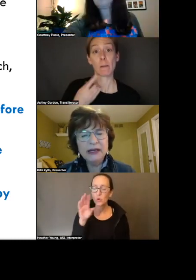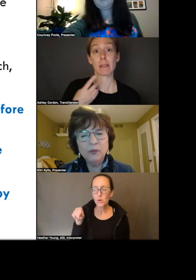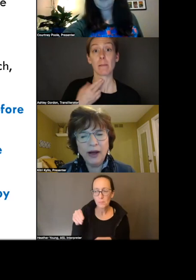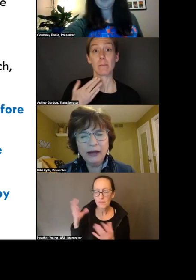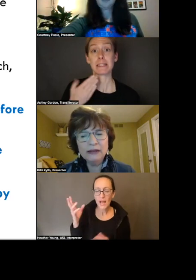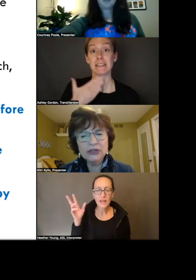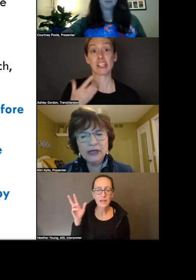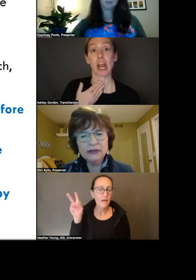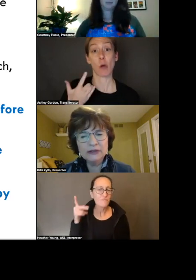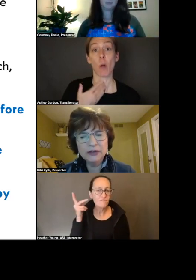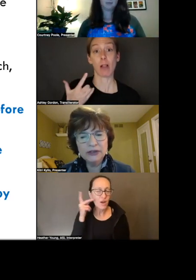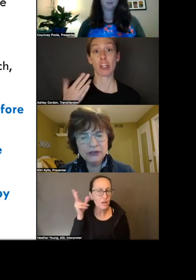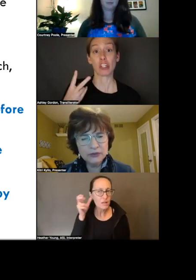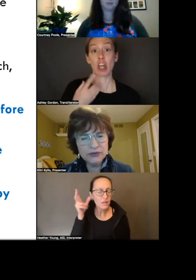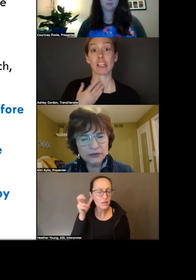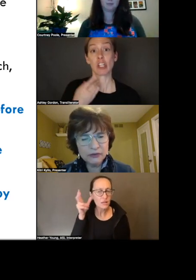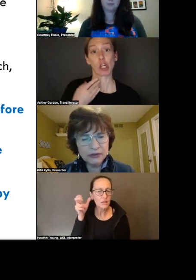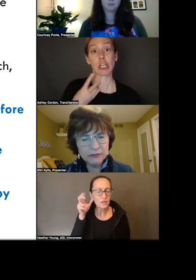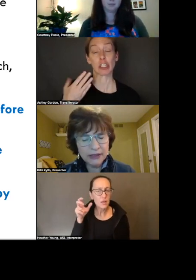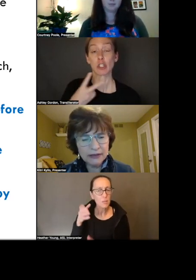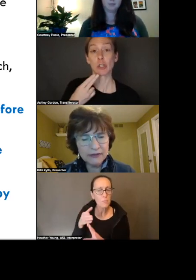and while a child is learning to use their cochlear implant,